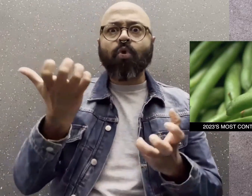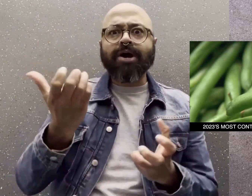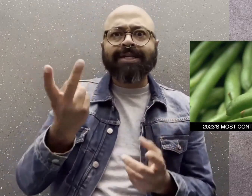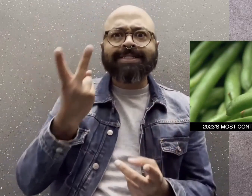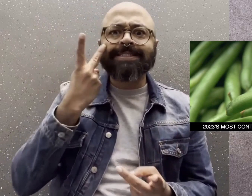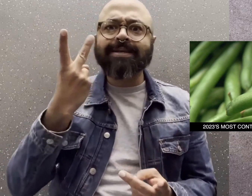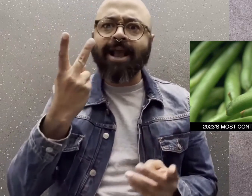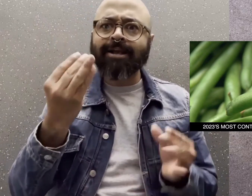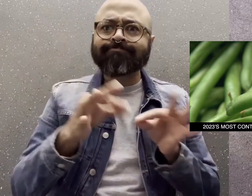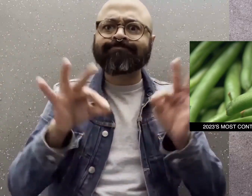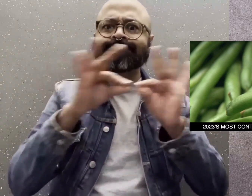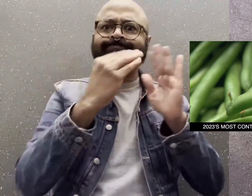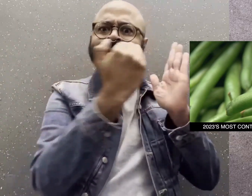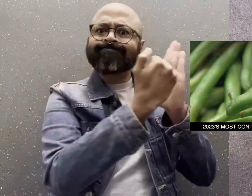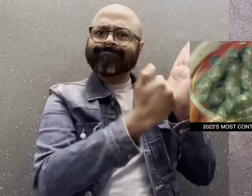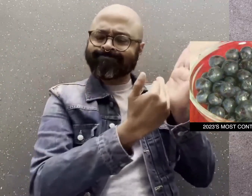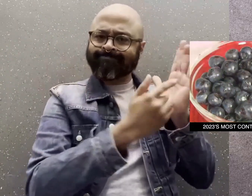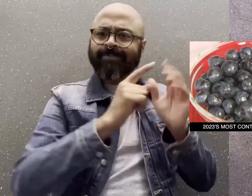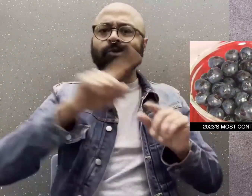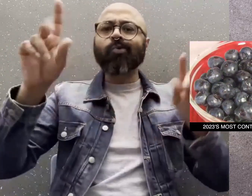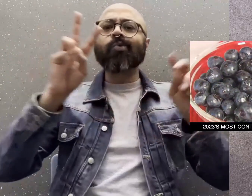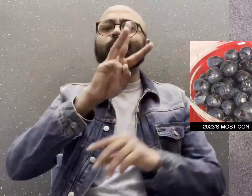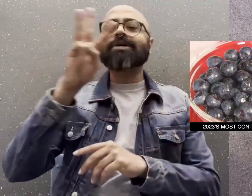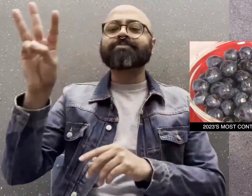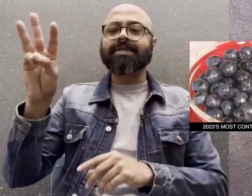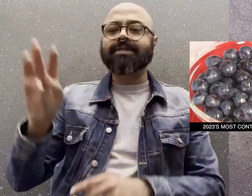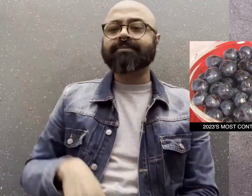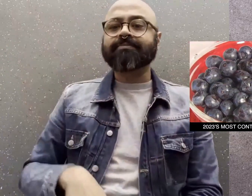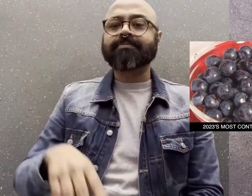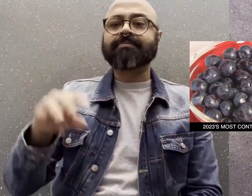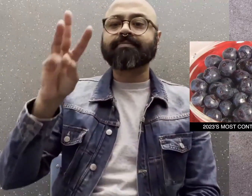if you want to see the entire list head to